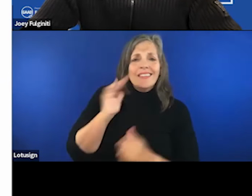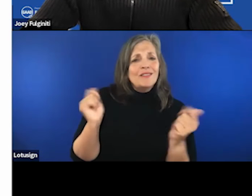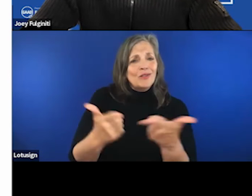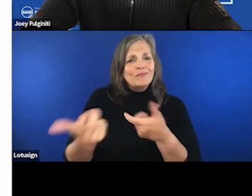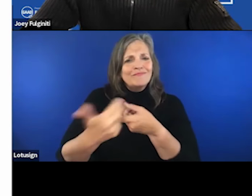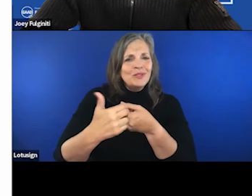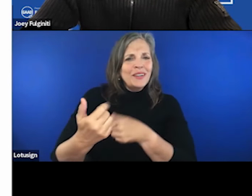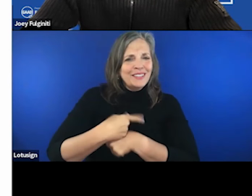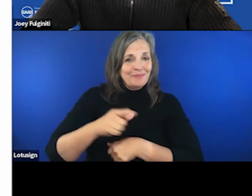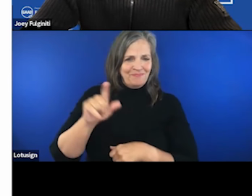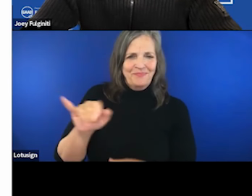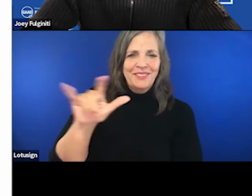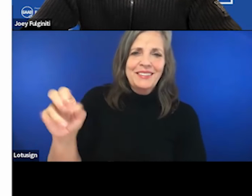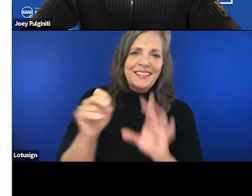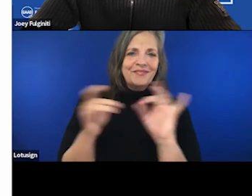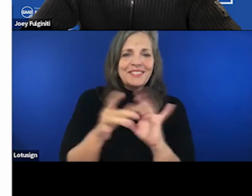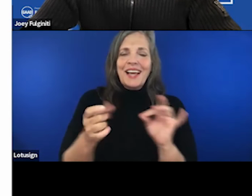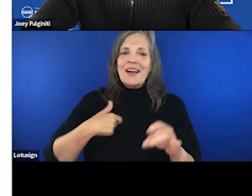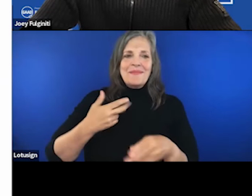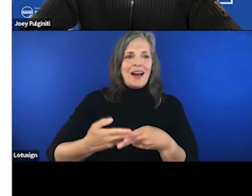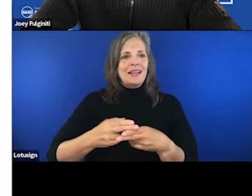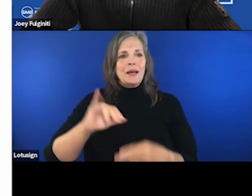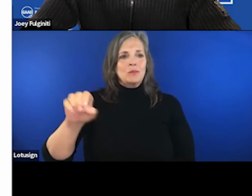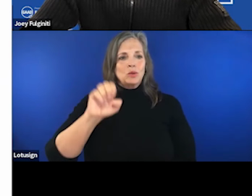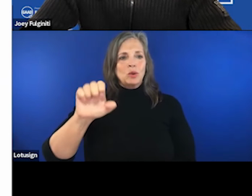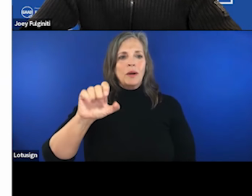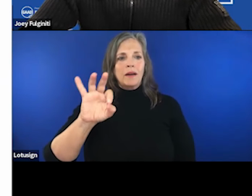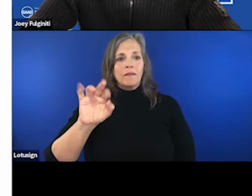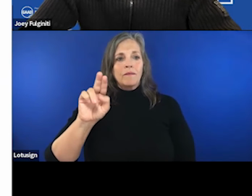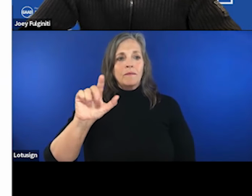as Jillian said my name is Joey Fulginiti I'm the senior product design director here at diamond